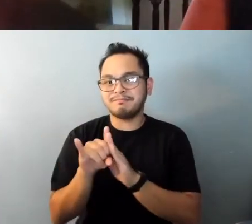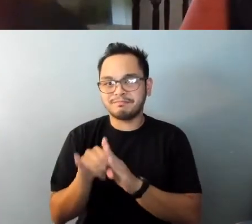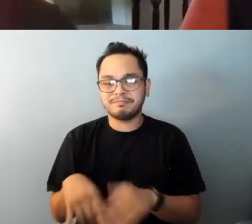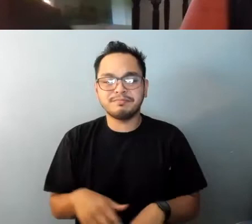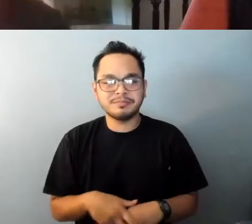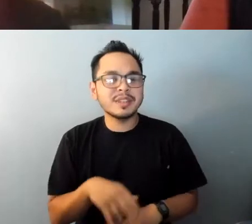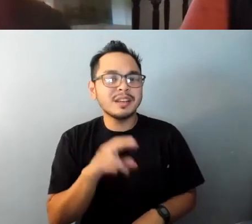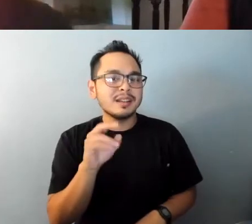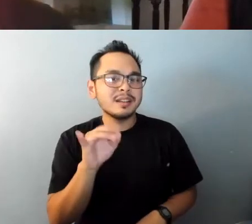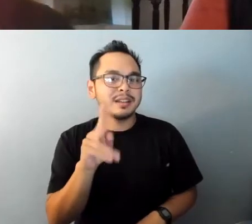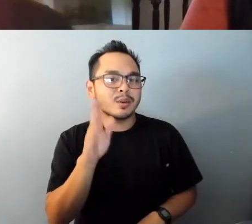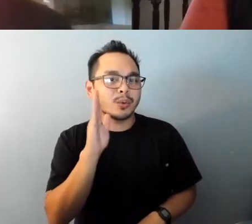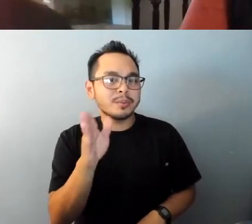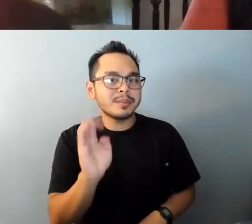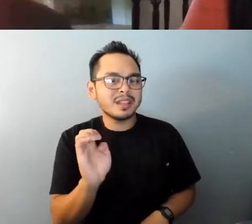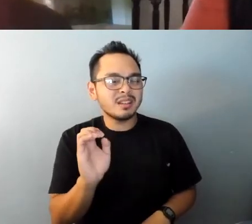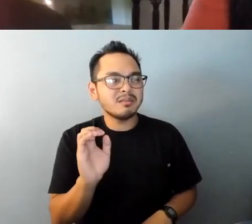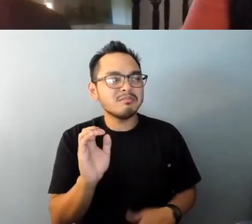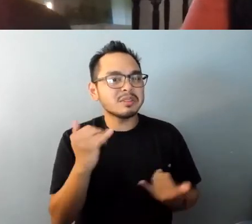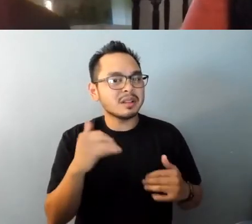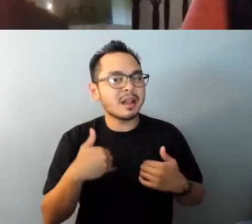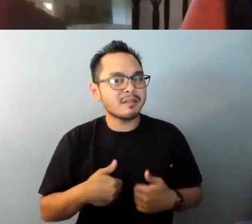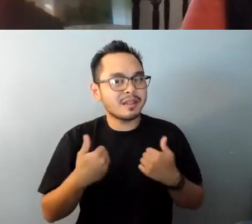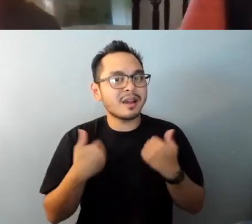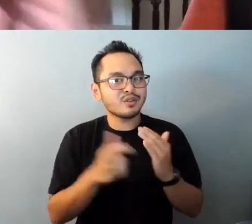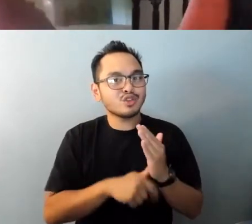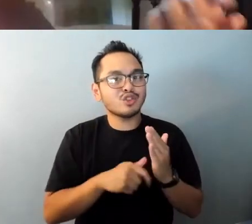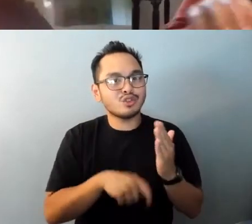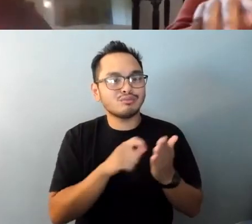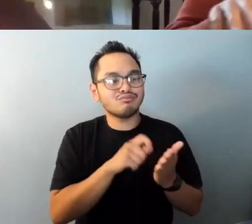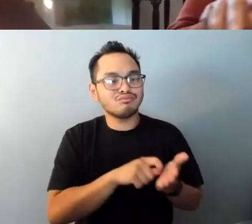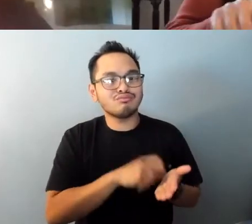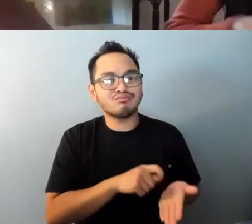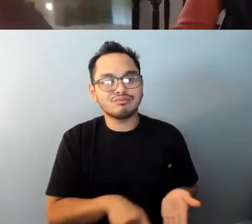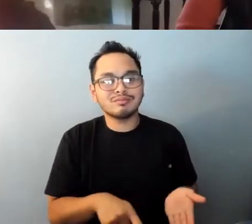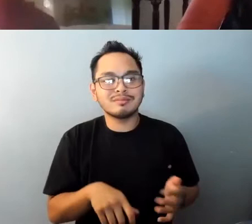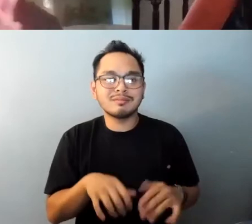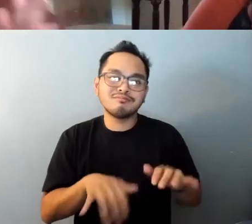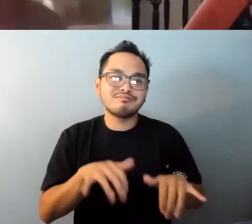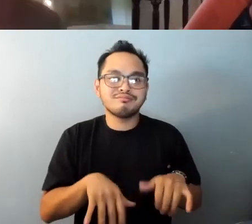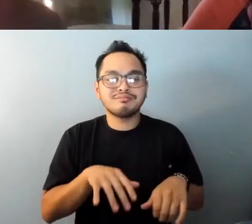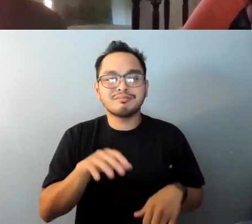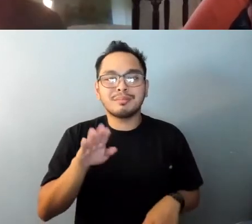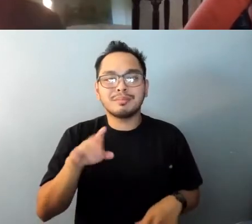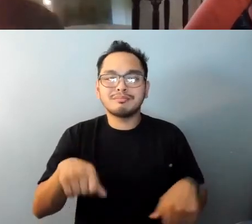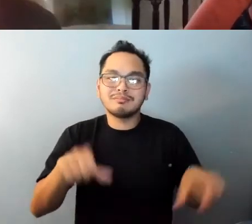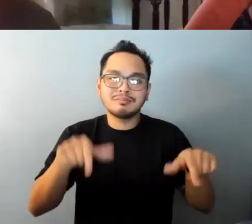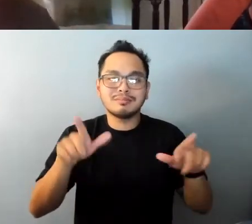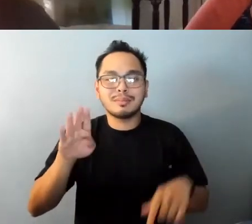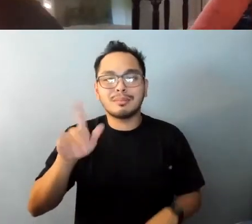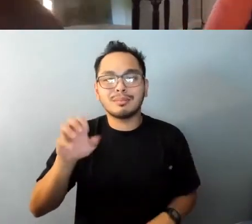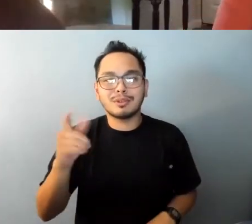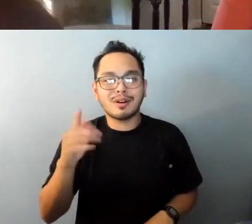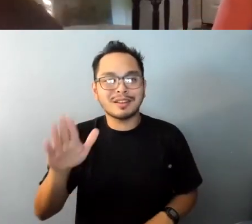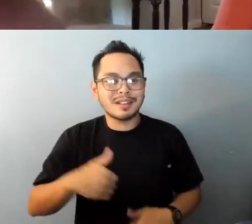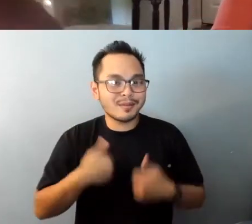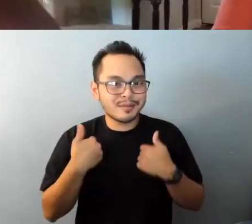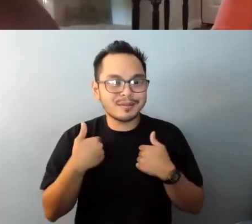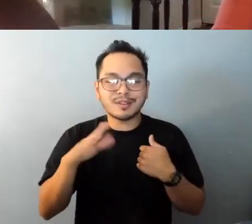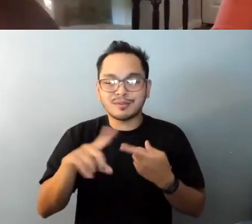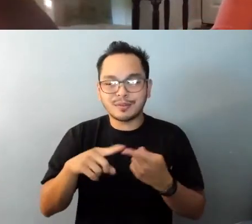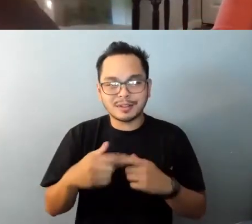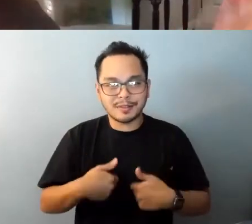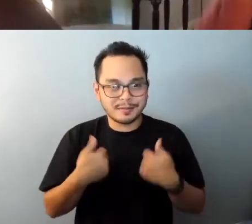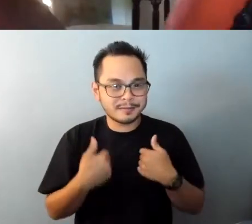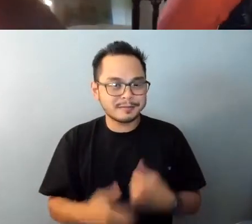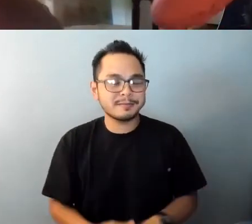have a journal something about. Live blogging his friends lives. Here's a pretty literary